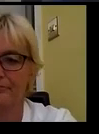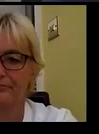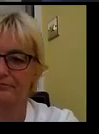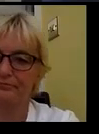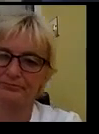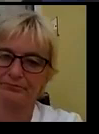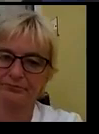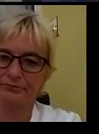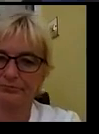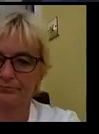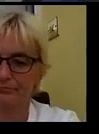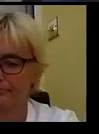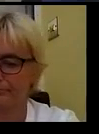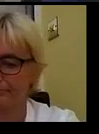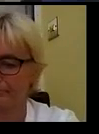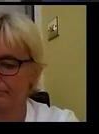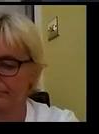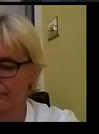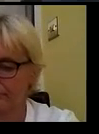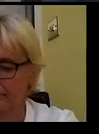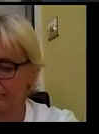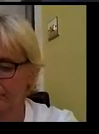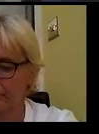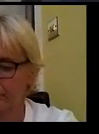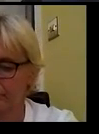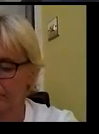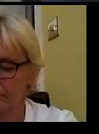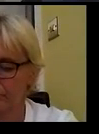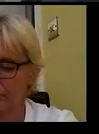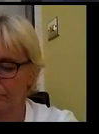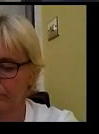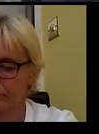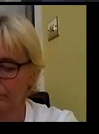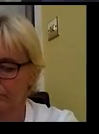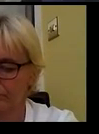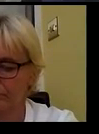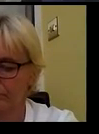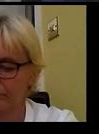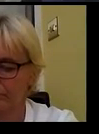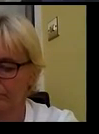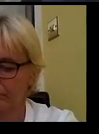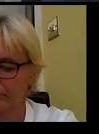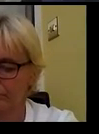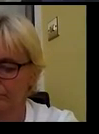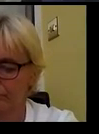there should be no wider return until our communities are safe now we will